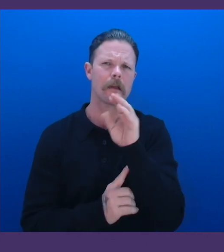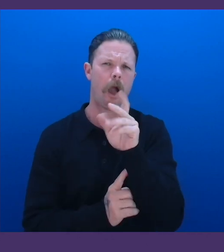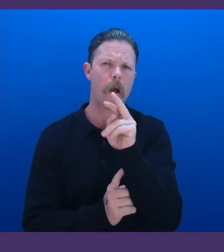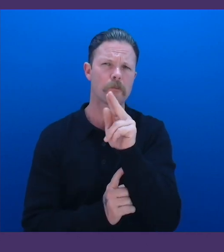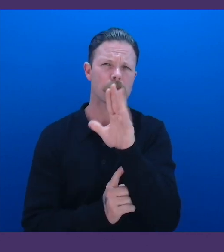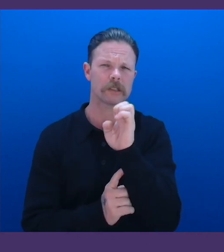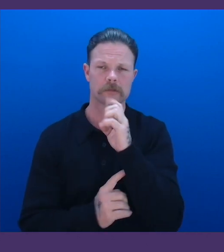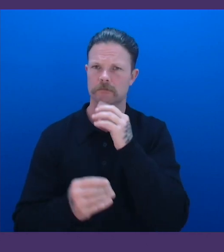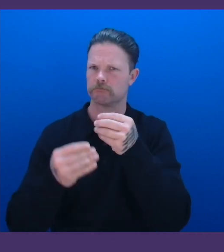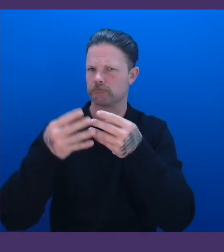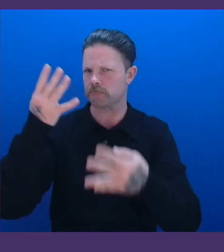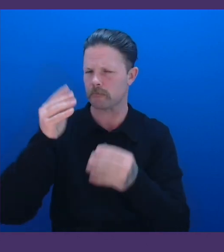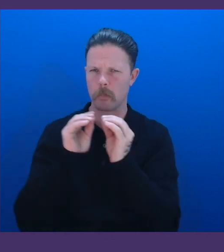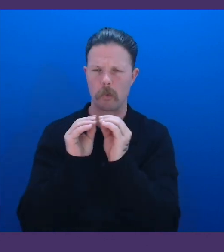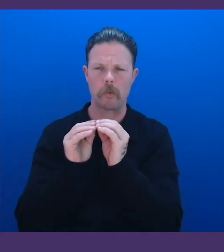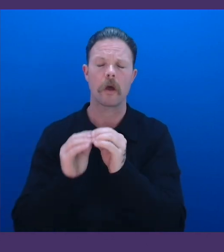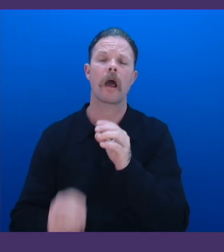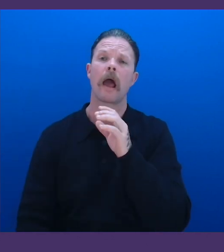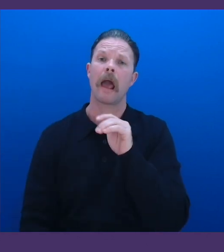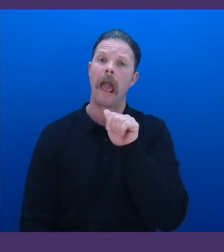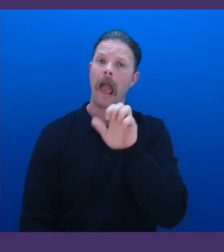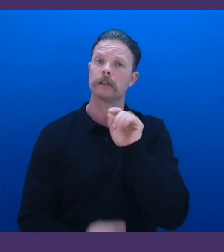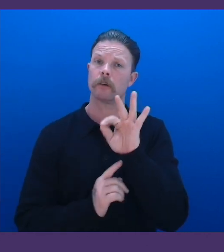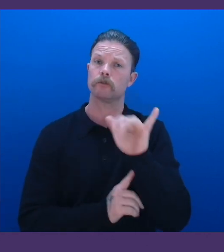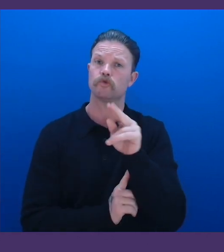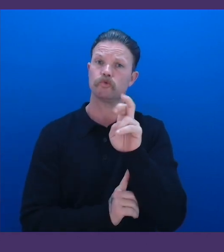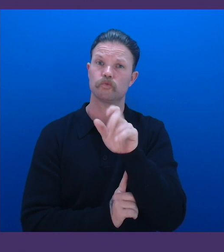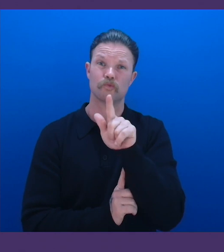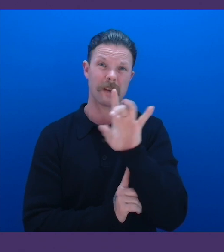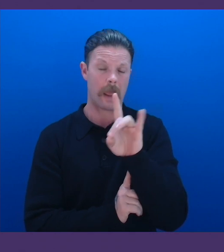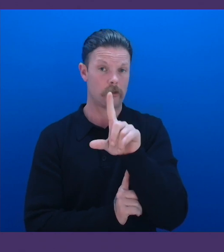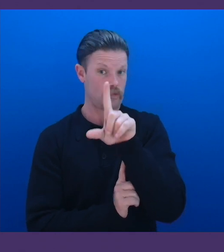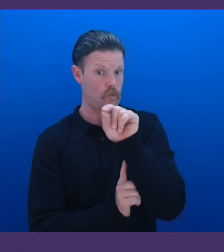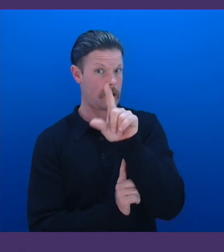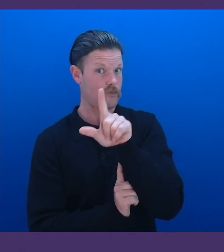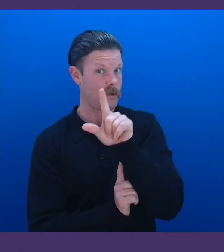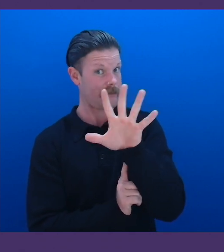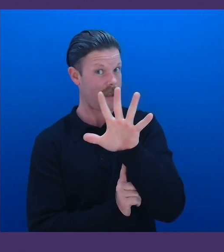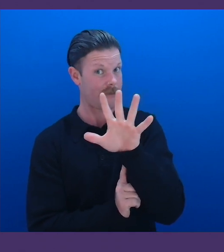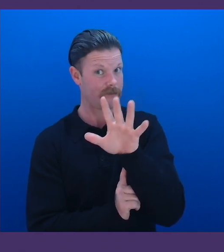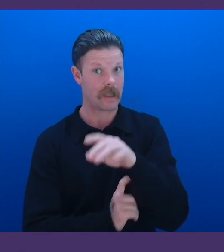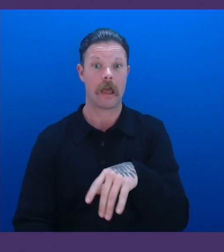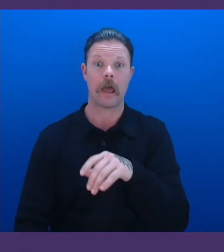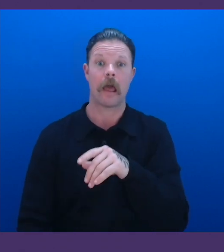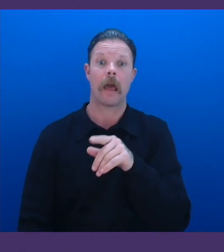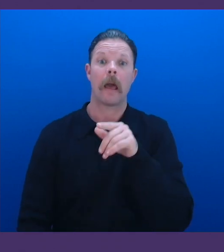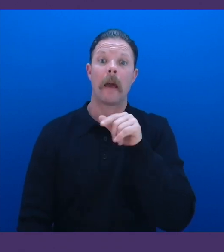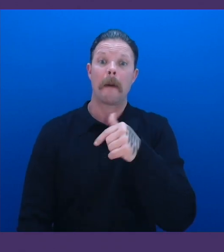And as of June 28, 2025, member states are going to start enforcing it.